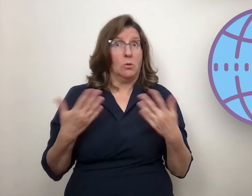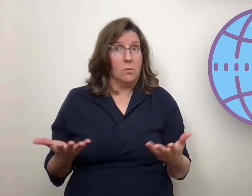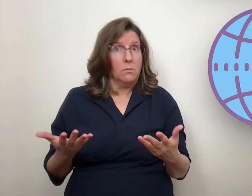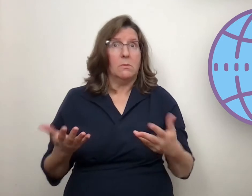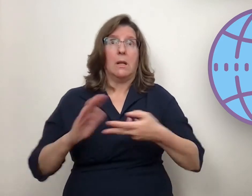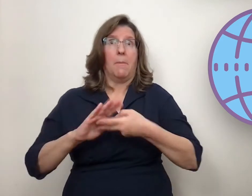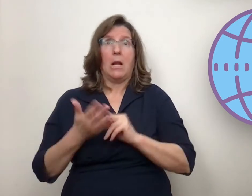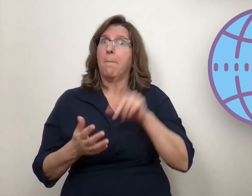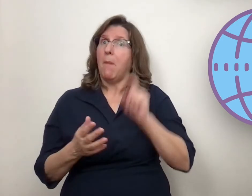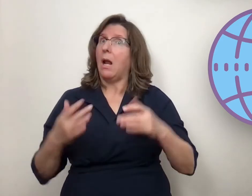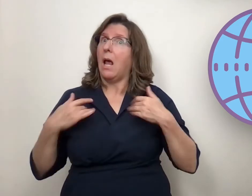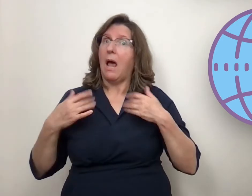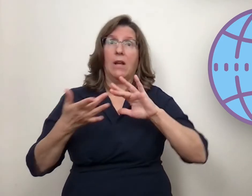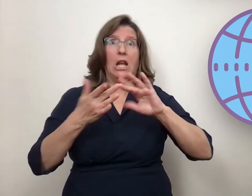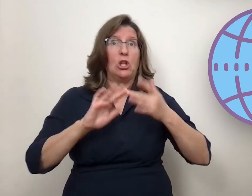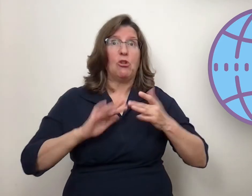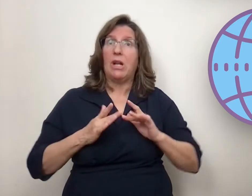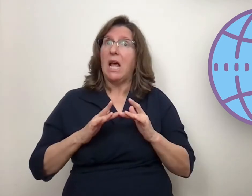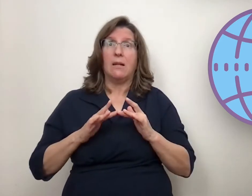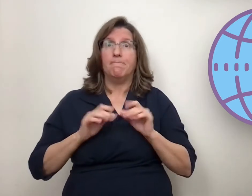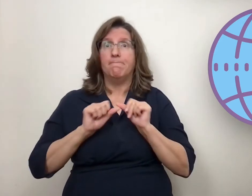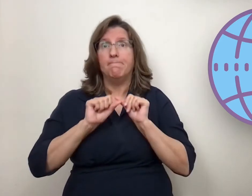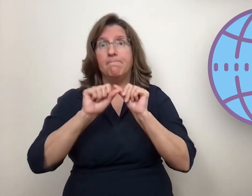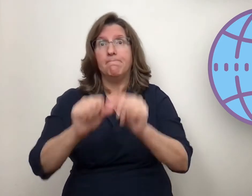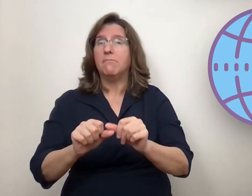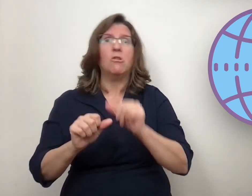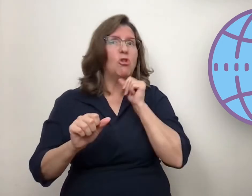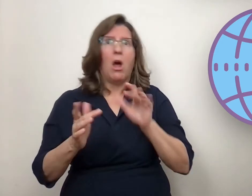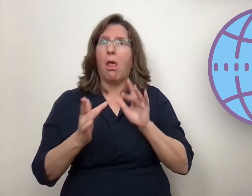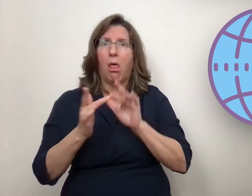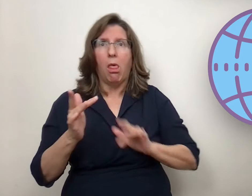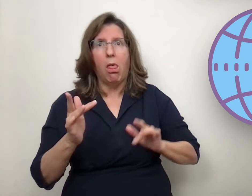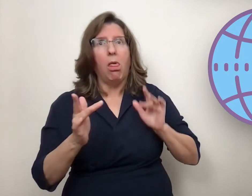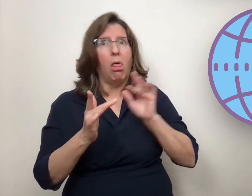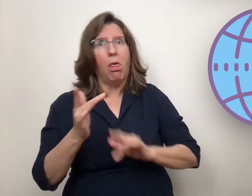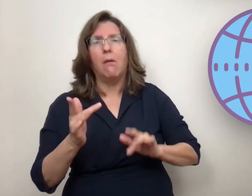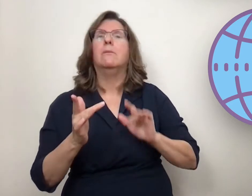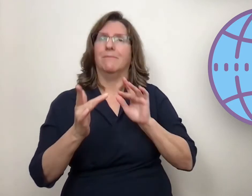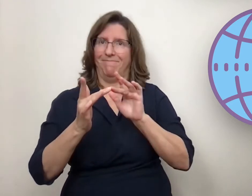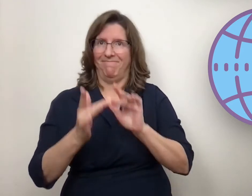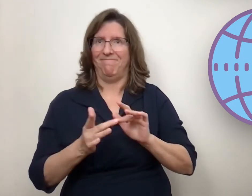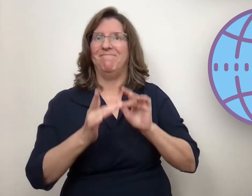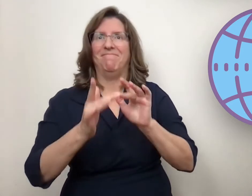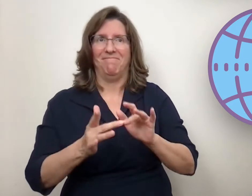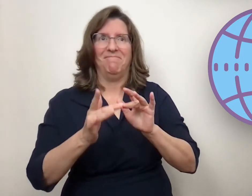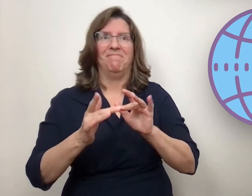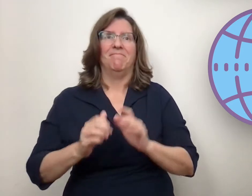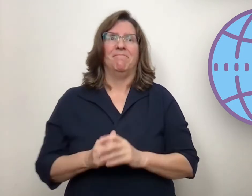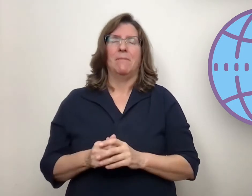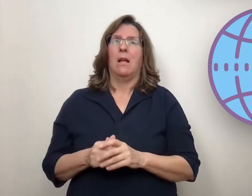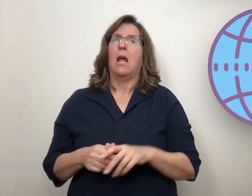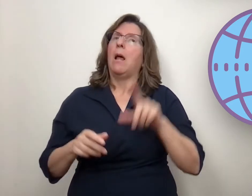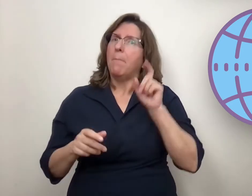Level 1 requires internet stability. Without it, you don't have level 1 accessibility.